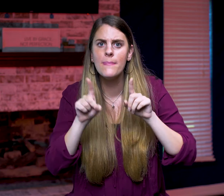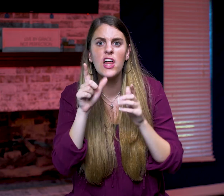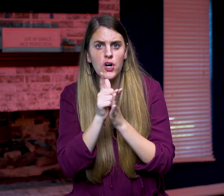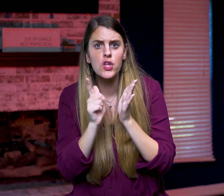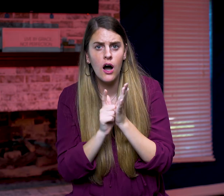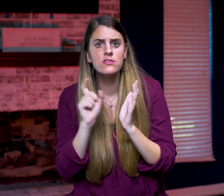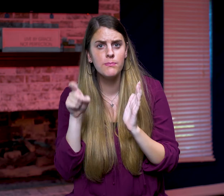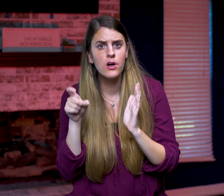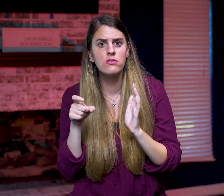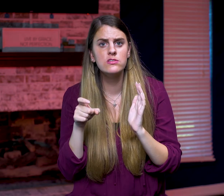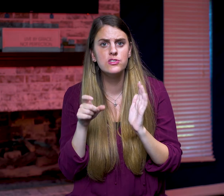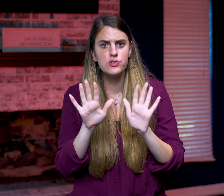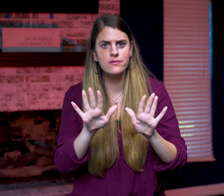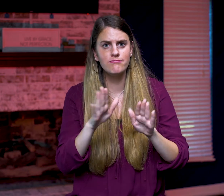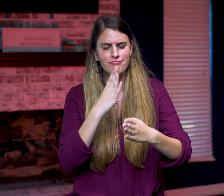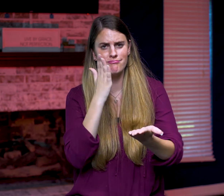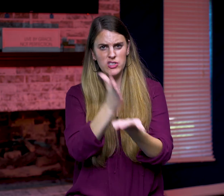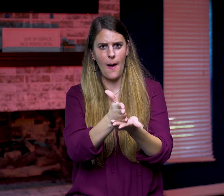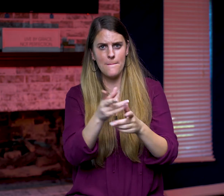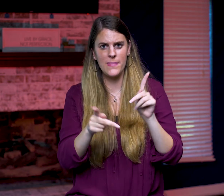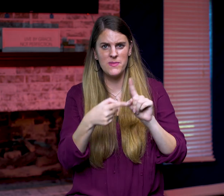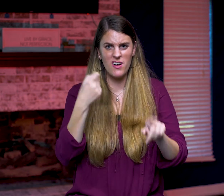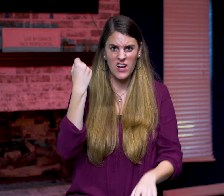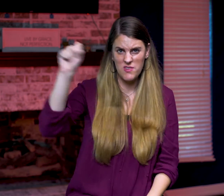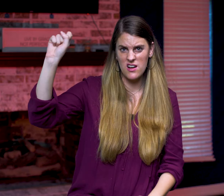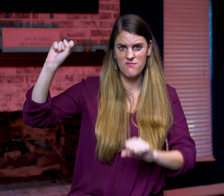but these laws are supposed to deter people from rebelling